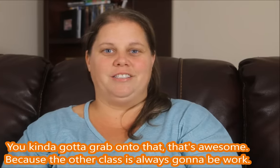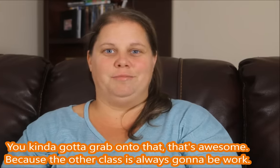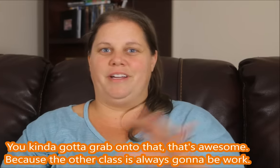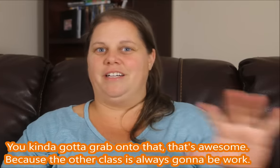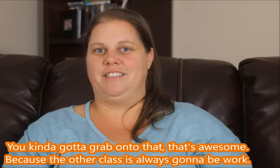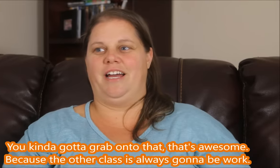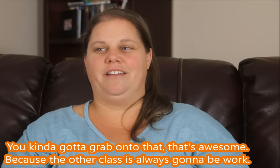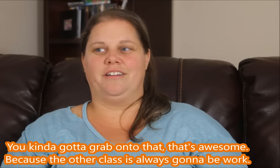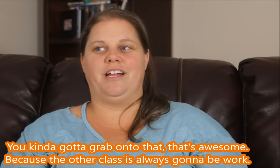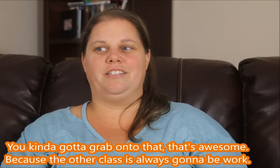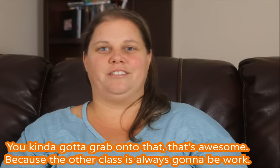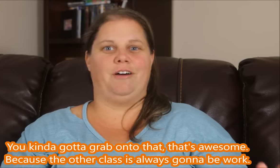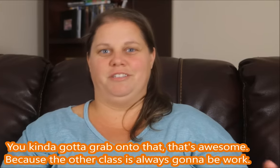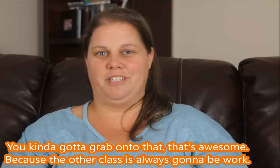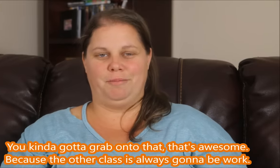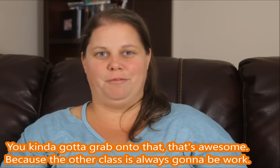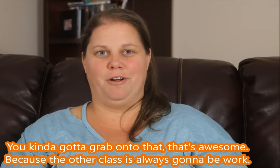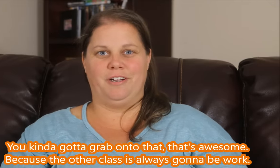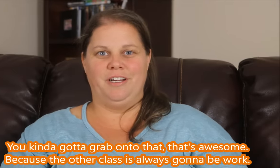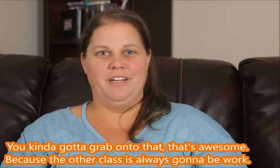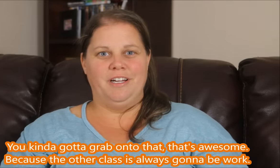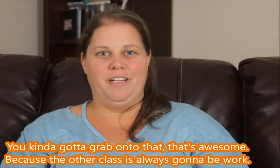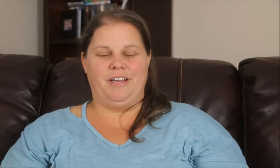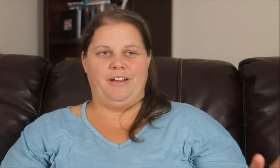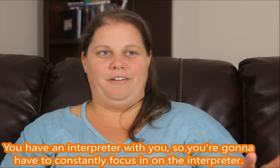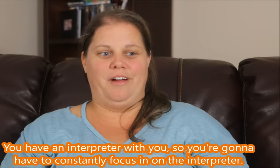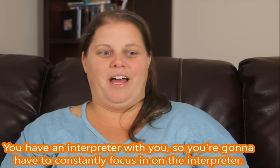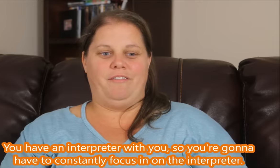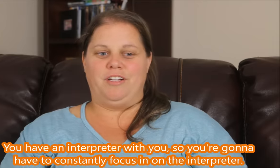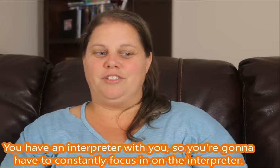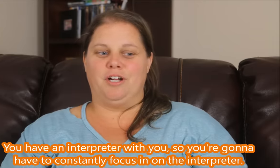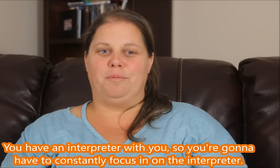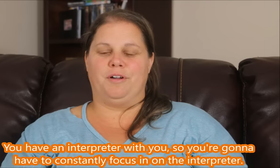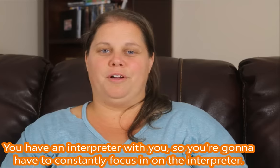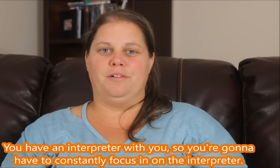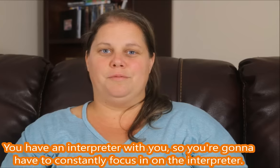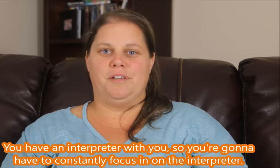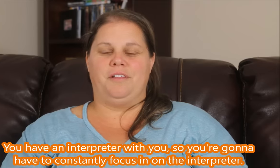because the other class is always going to be work you have an interpreter with